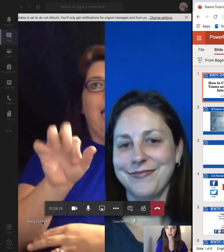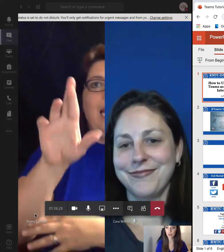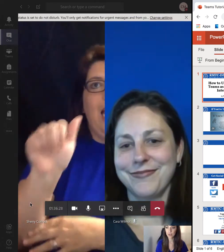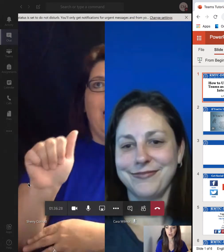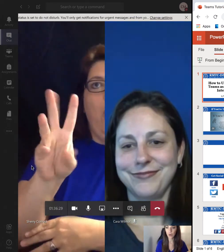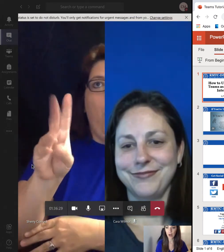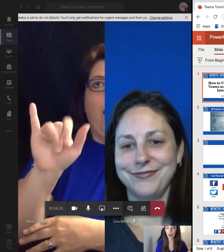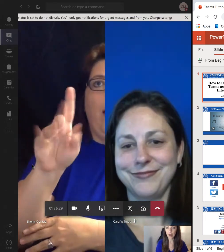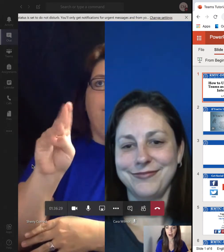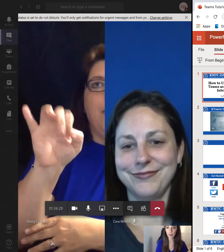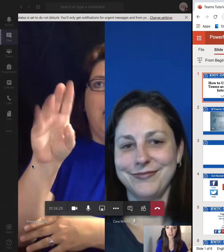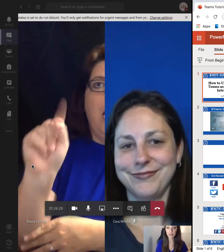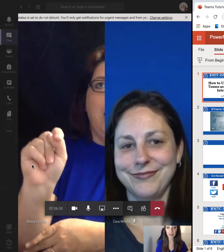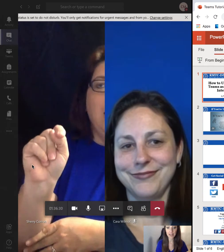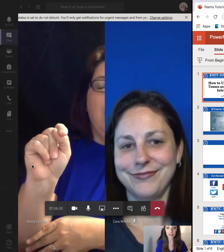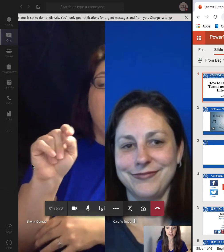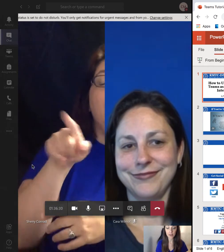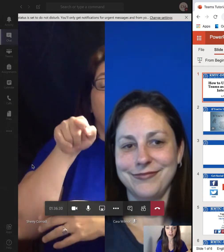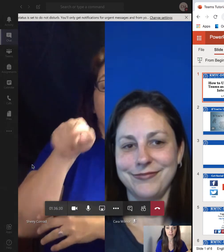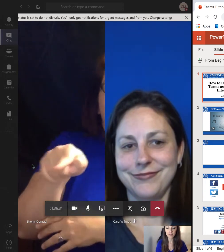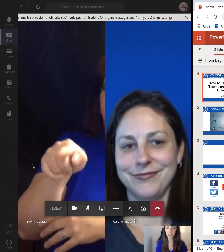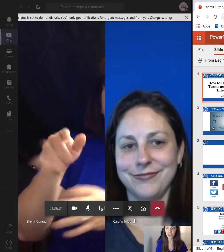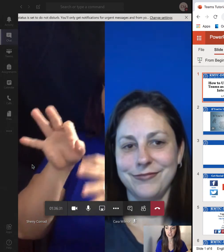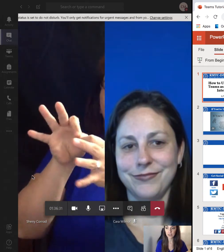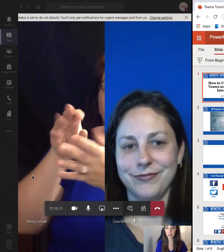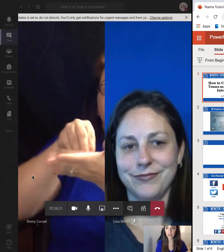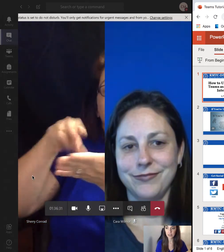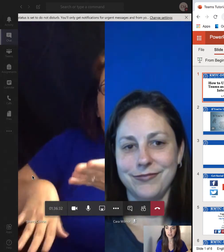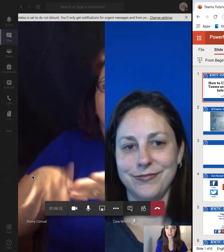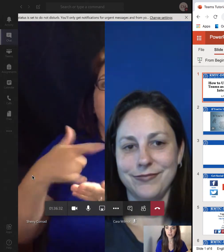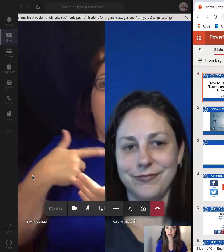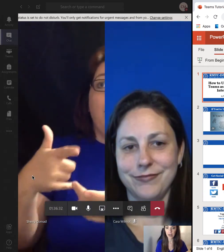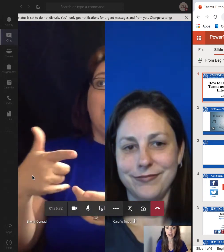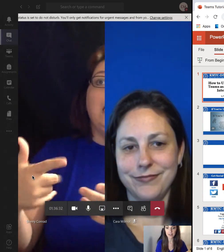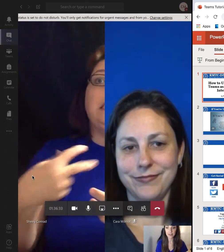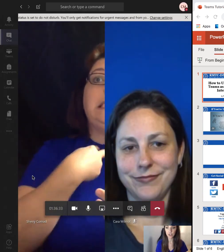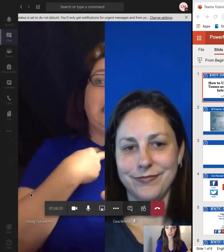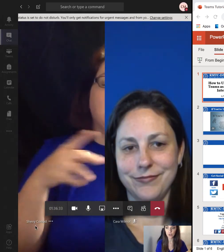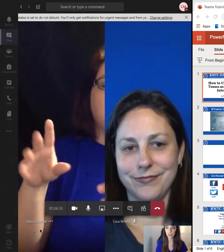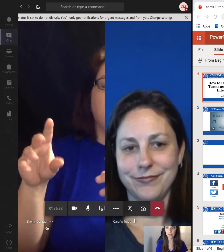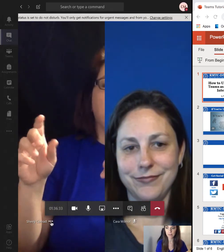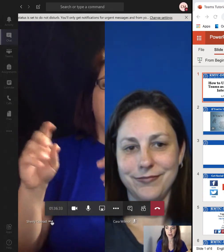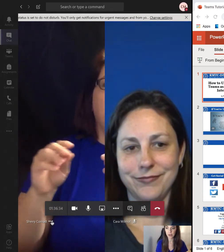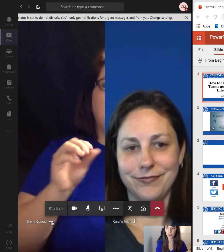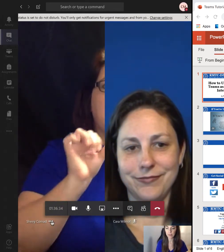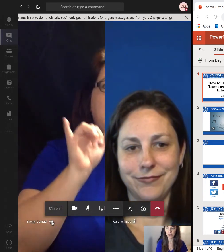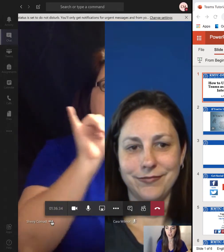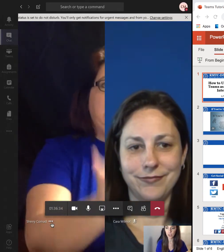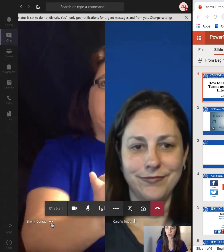So, I want to pin my friend Sherry, so that I can see her screen better and bigger.